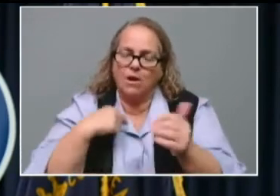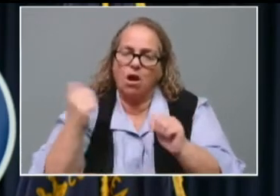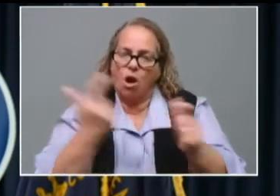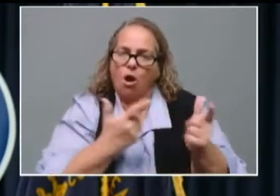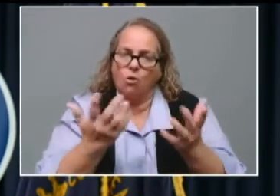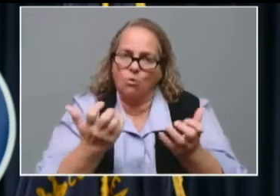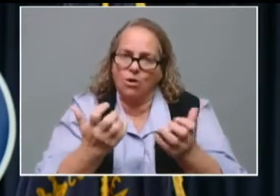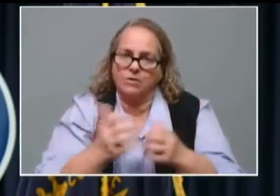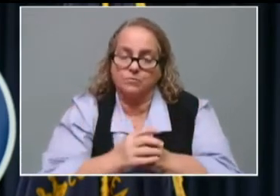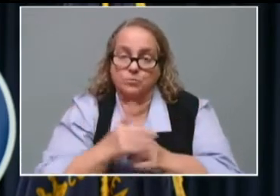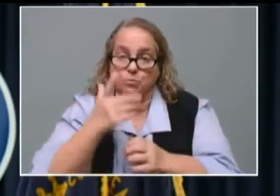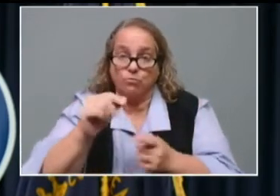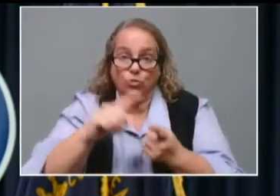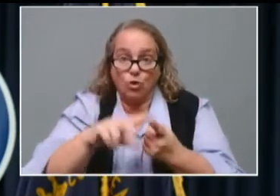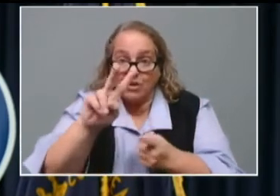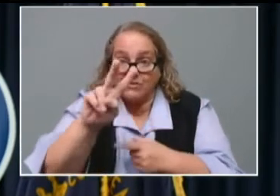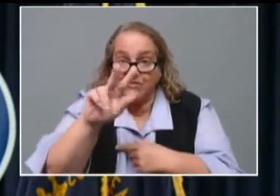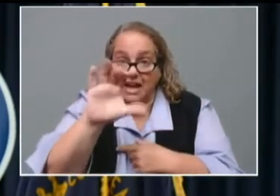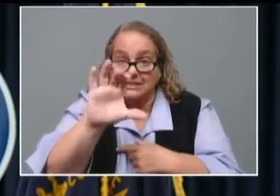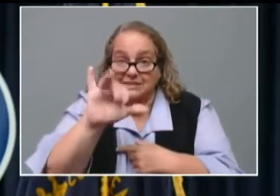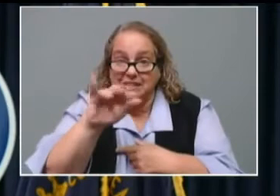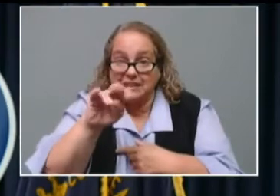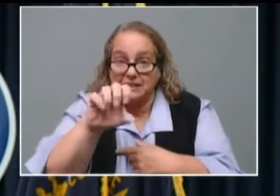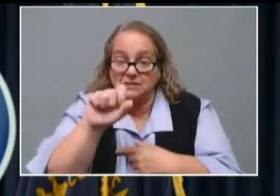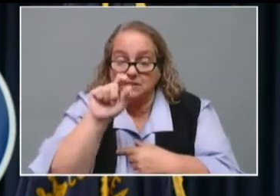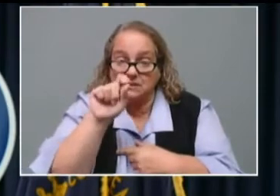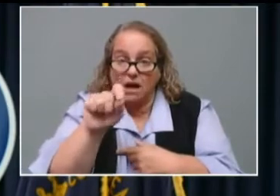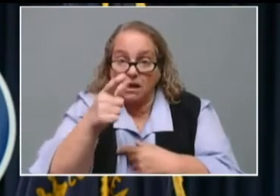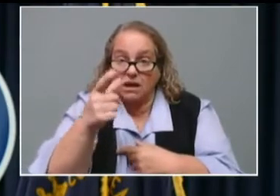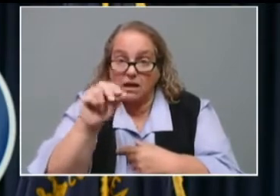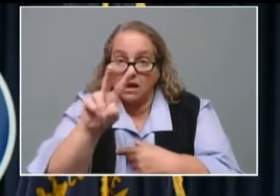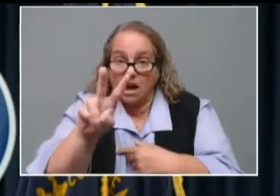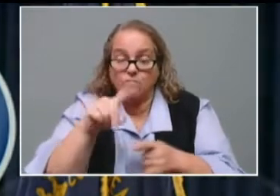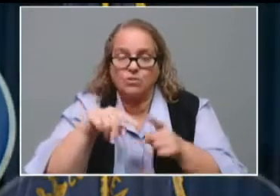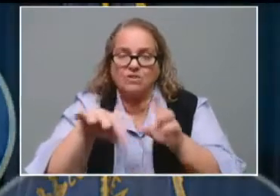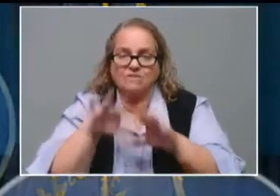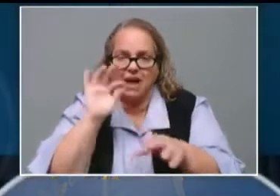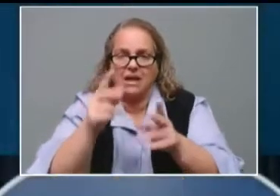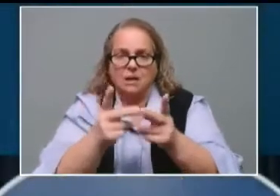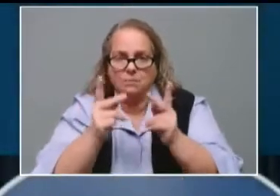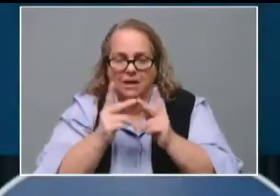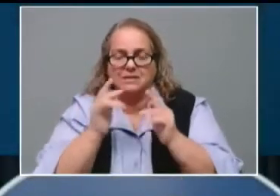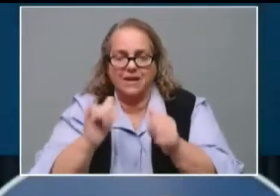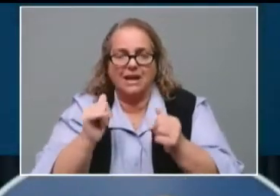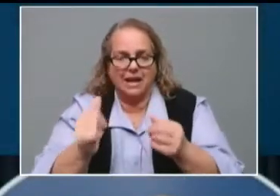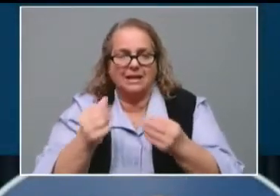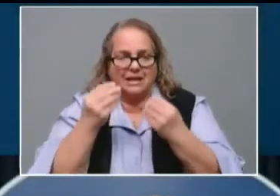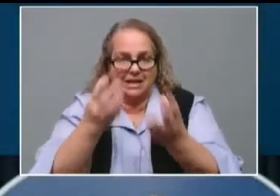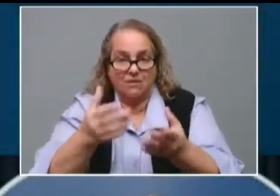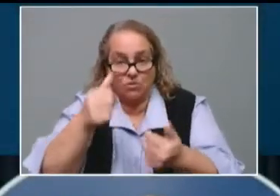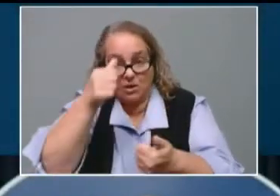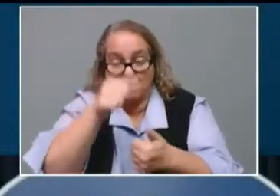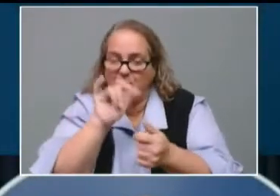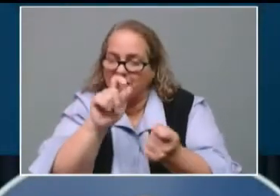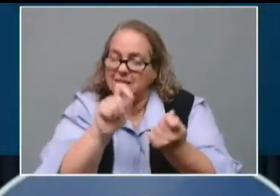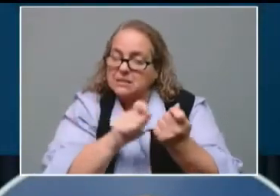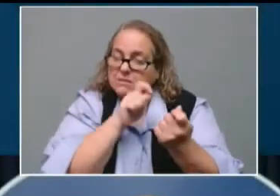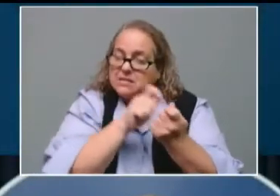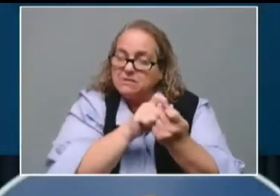dot gov to find a place that can give this remember specific vaccine packaged